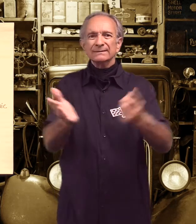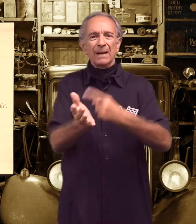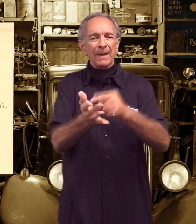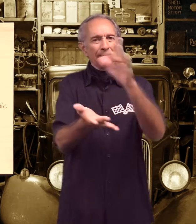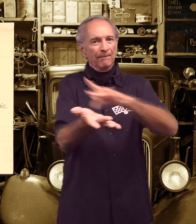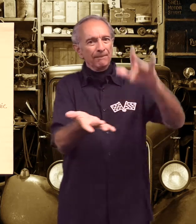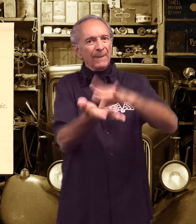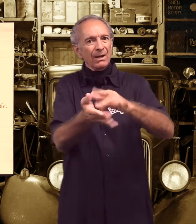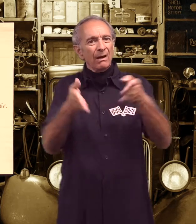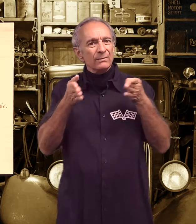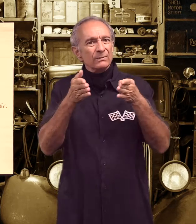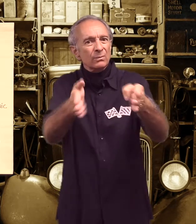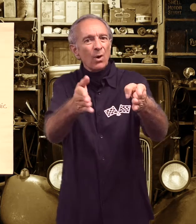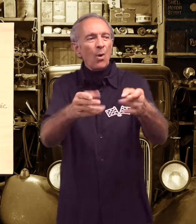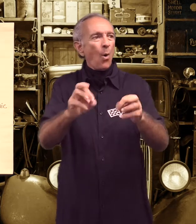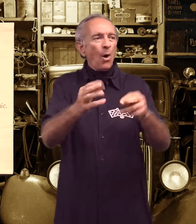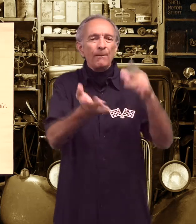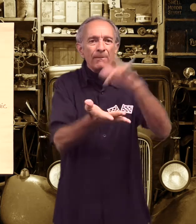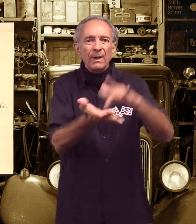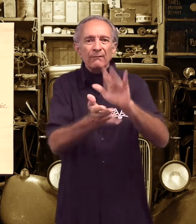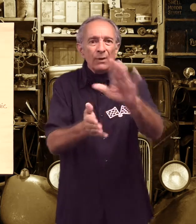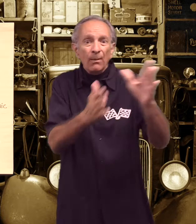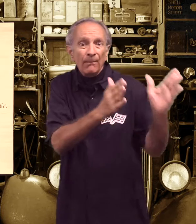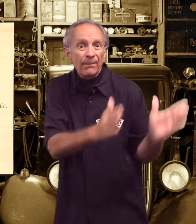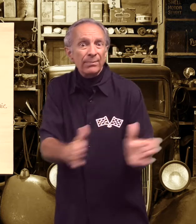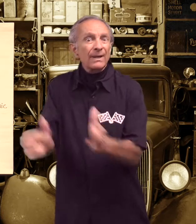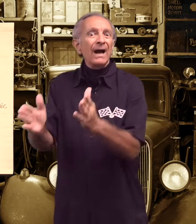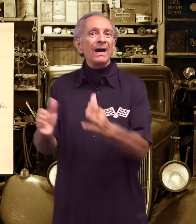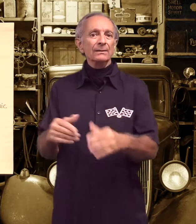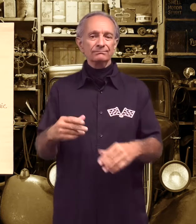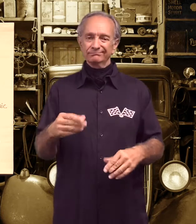Sometimes it can happen in the middle of the road or in the middle of your grand plans.